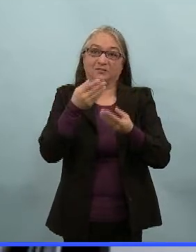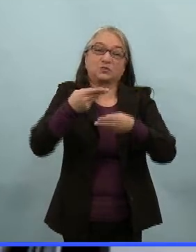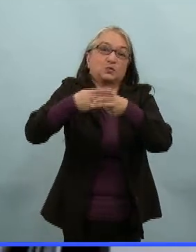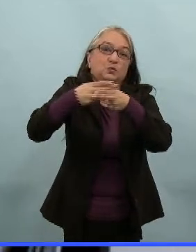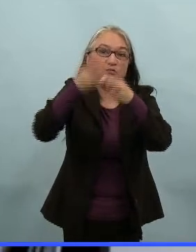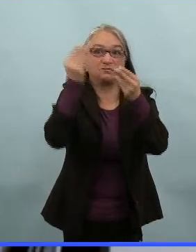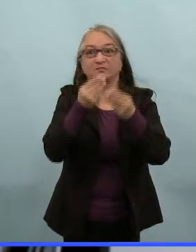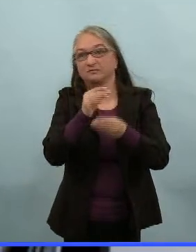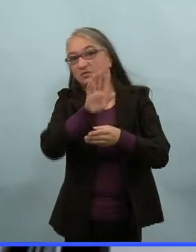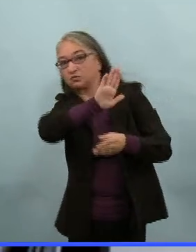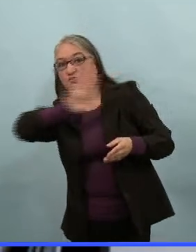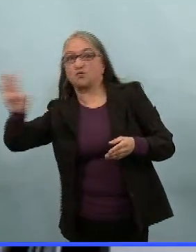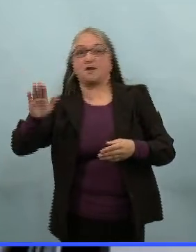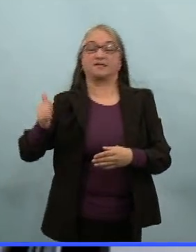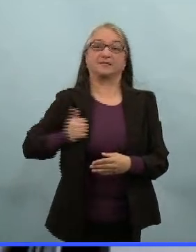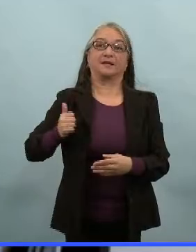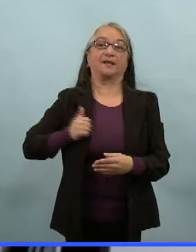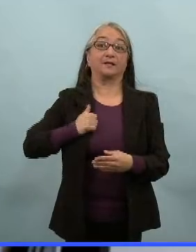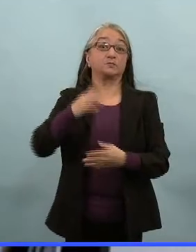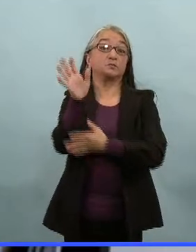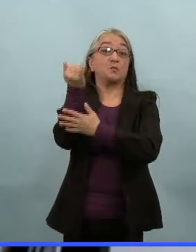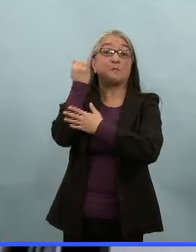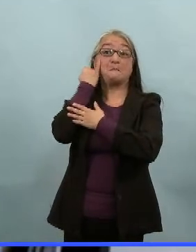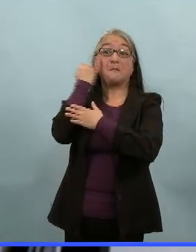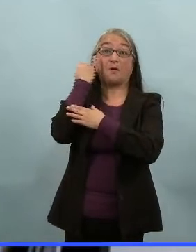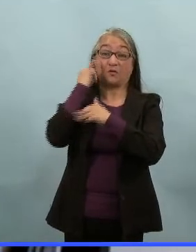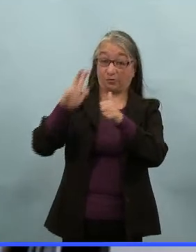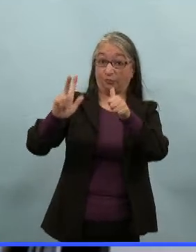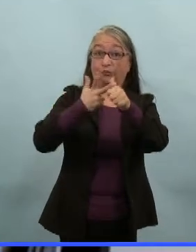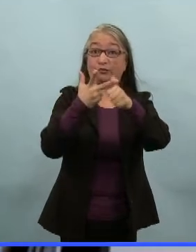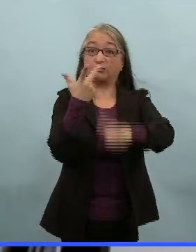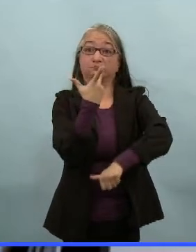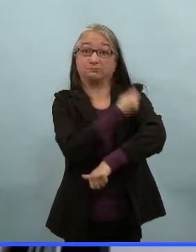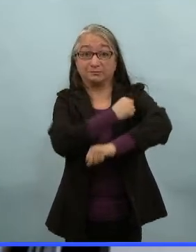protection is shorter term than we would like the booster is still the best way to protect yourself